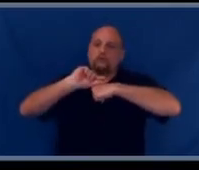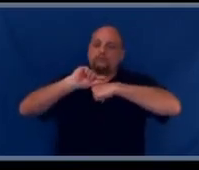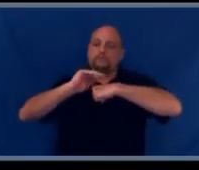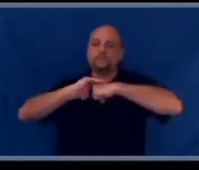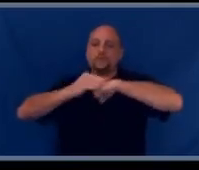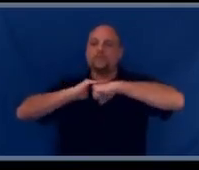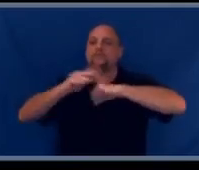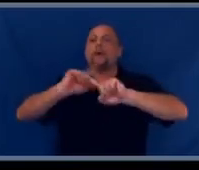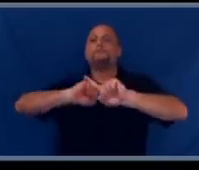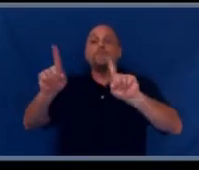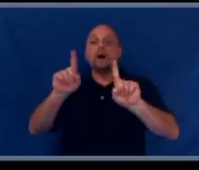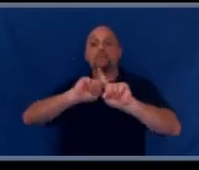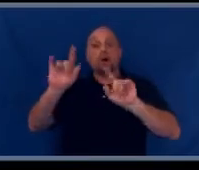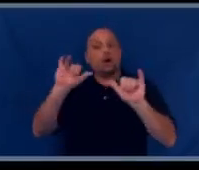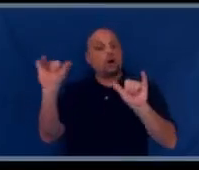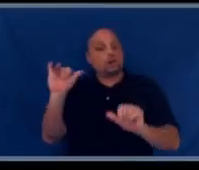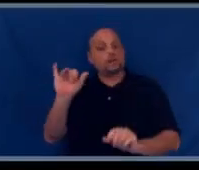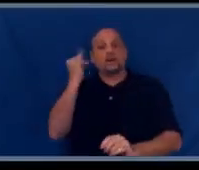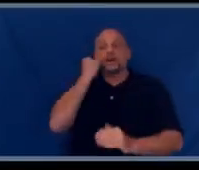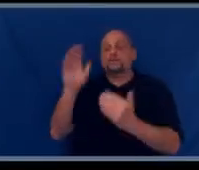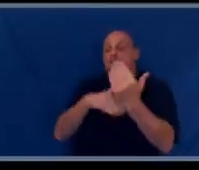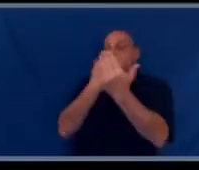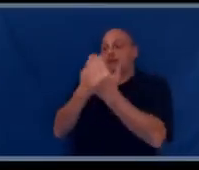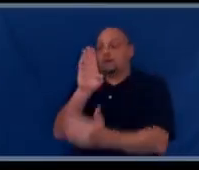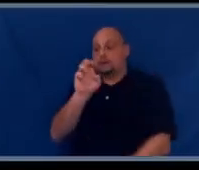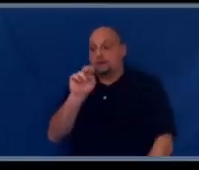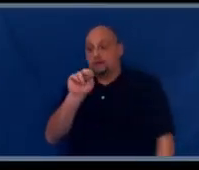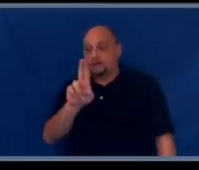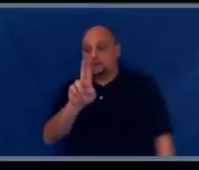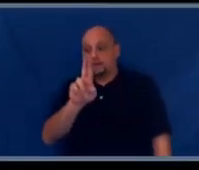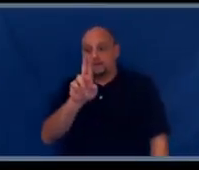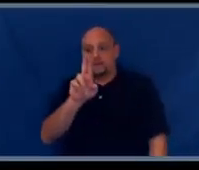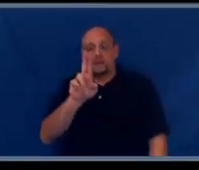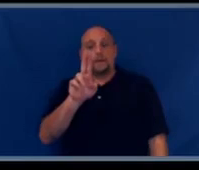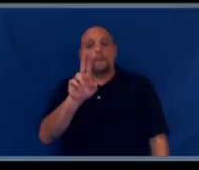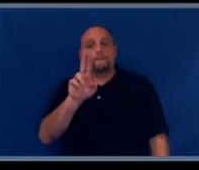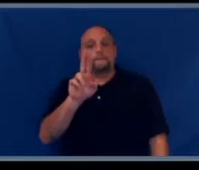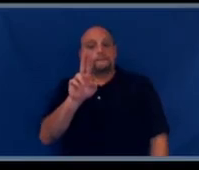BY GOING TO BENNU TO ACQUIRE A SAMPLE IN A CONTROLLED WAY,